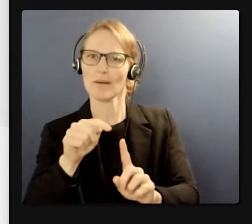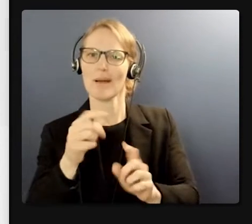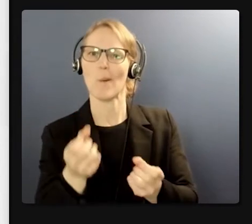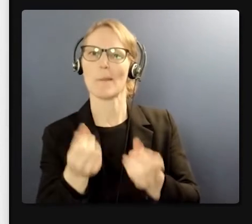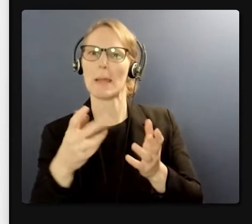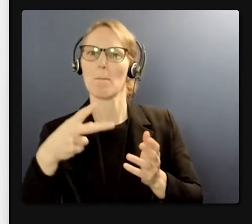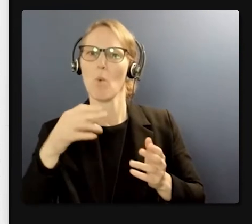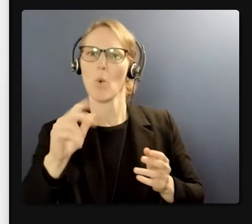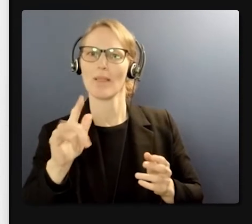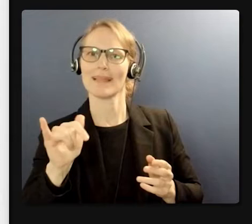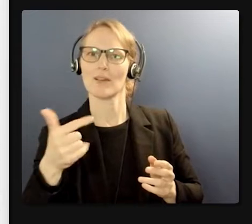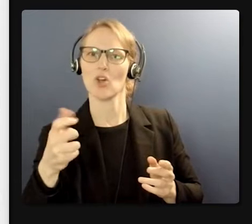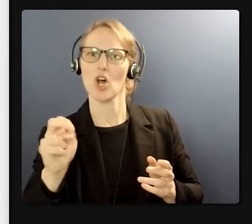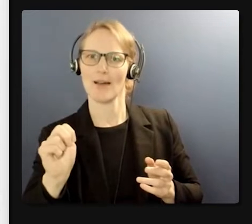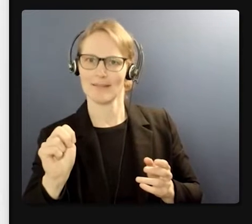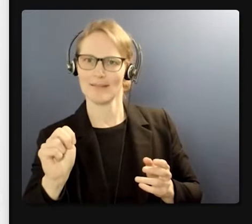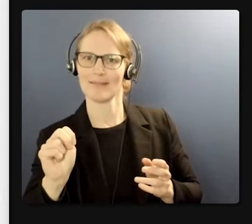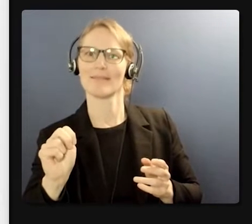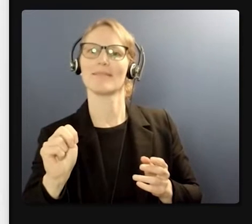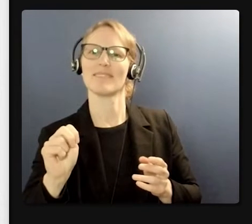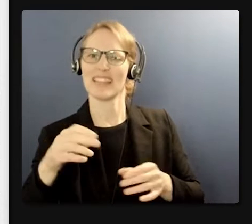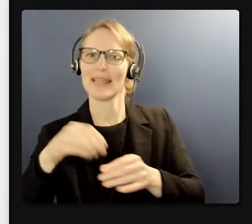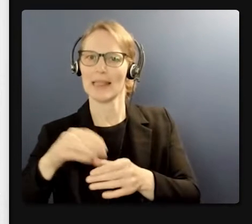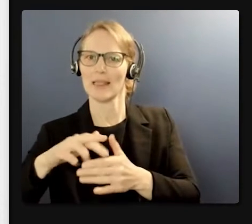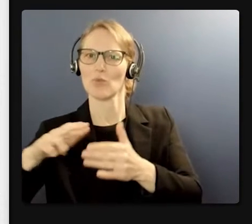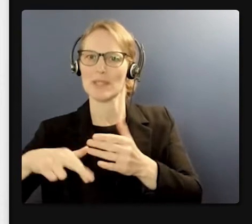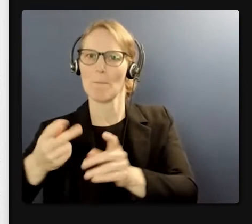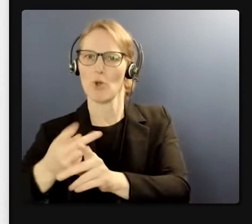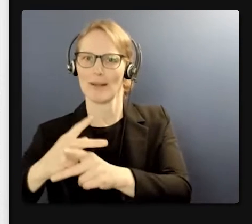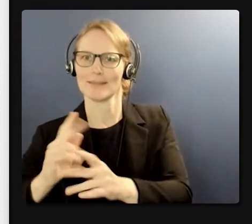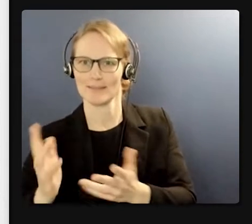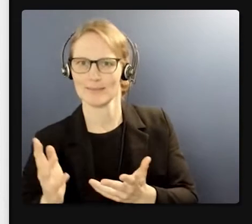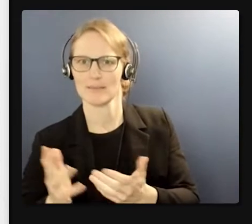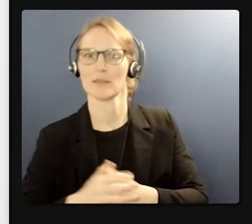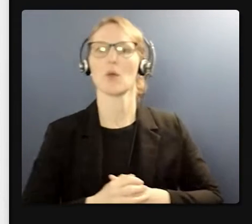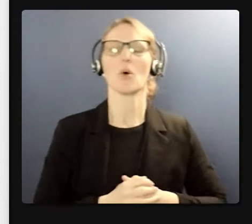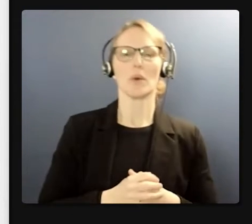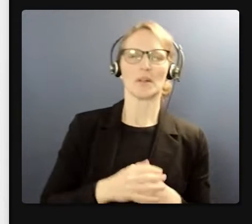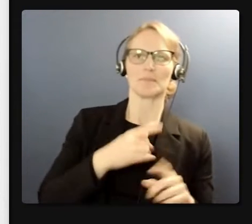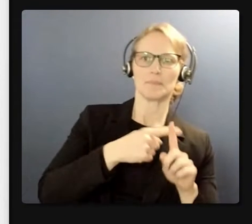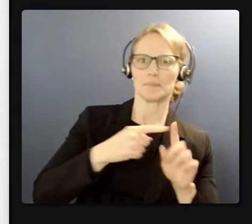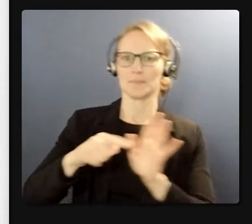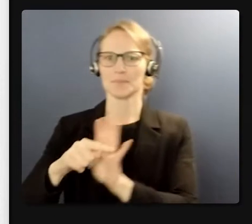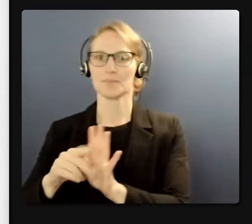So now that we have set up our settings that we are going to use, we are now just going to